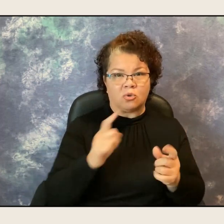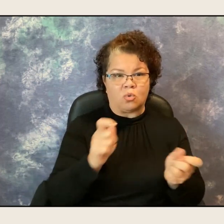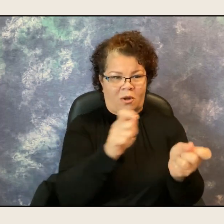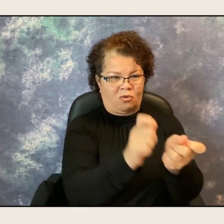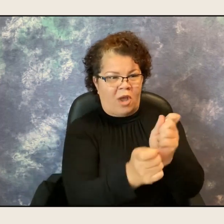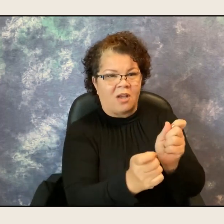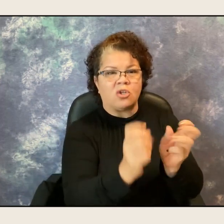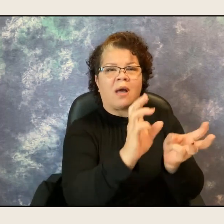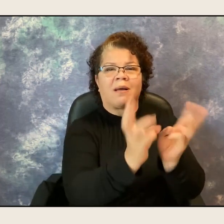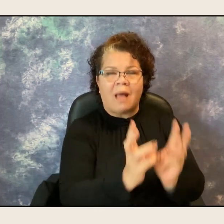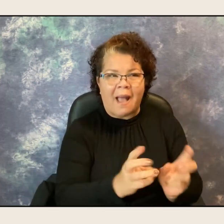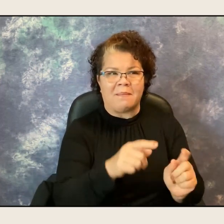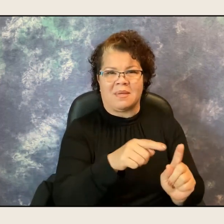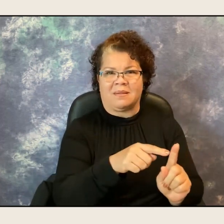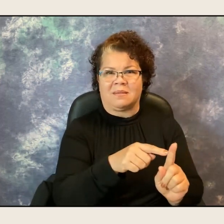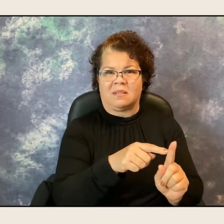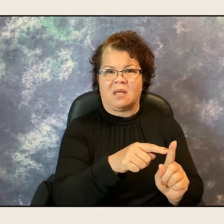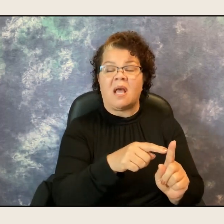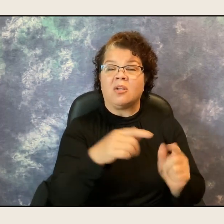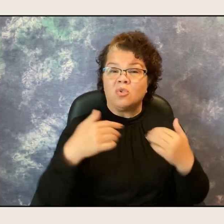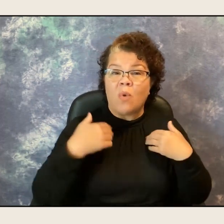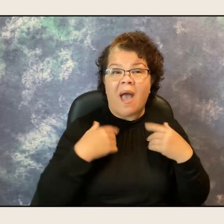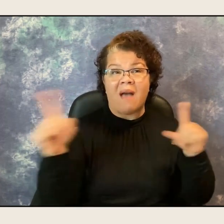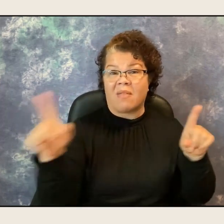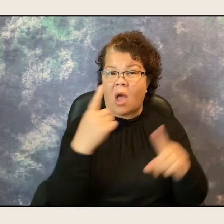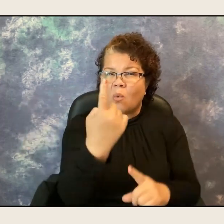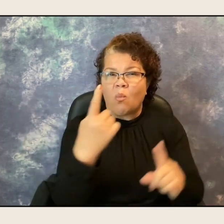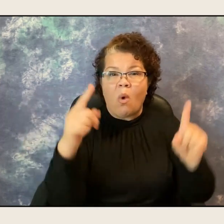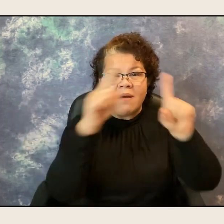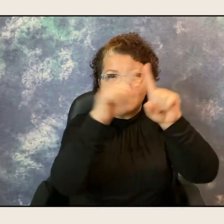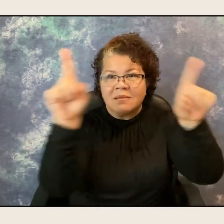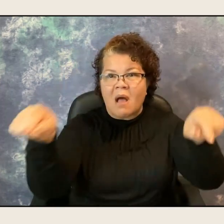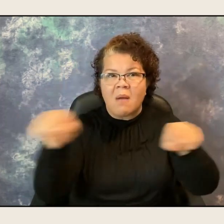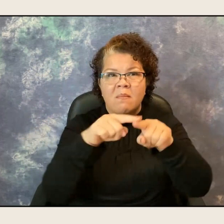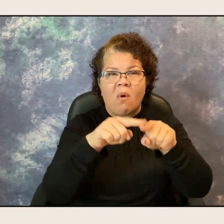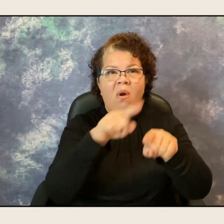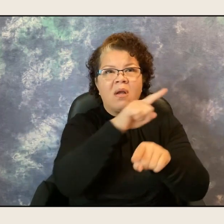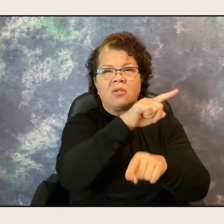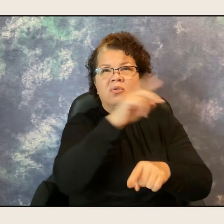that signboard, could be appreciated. It is to create a climate